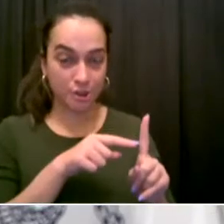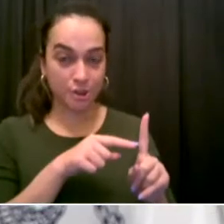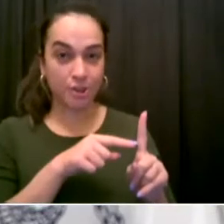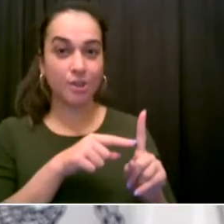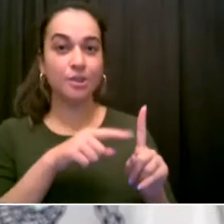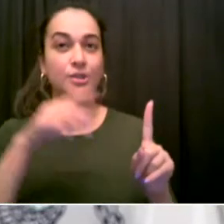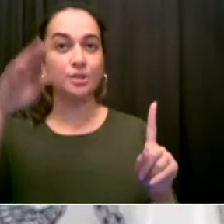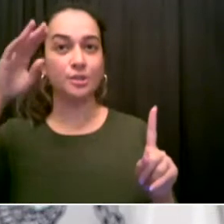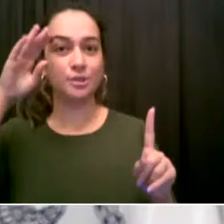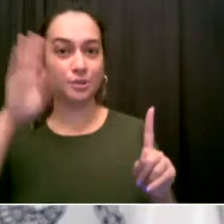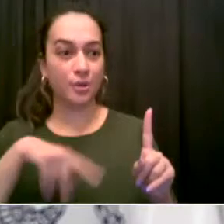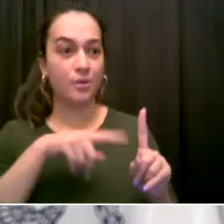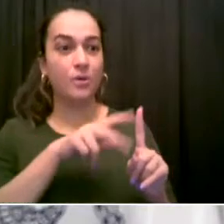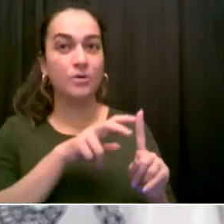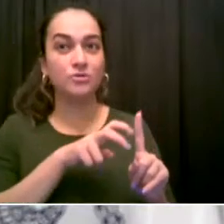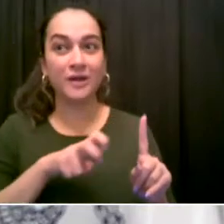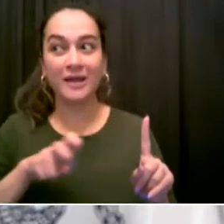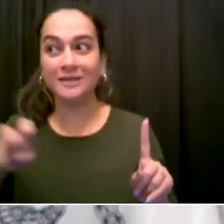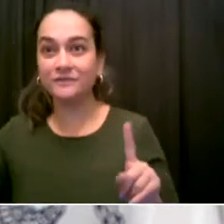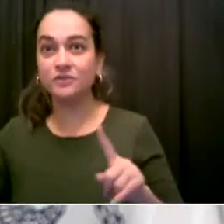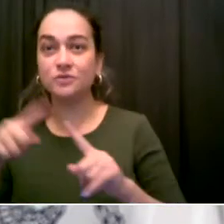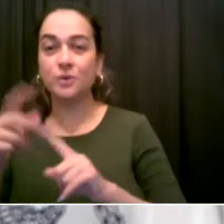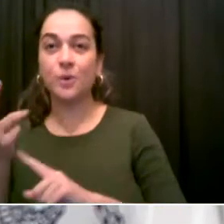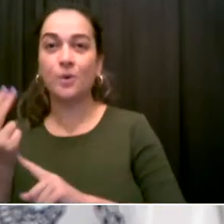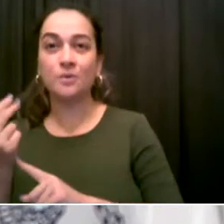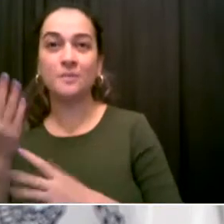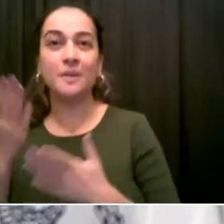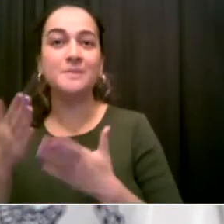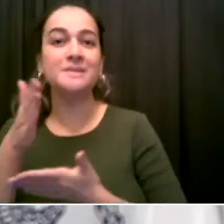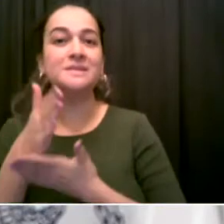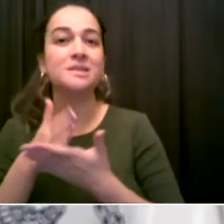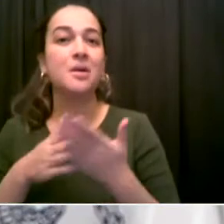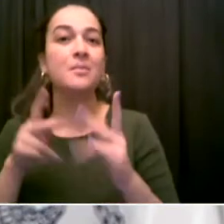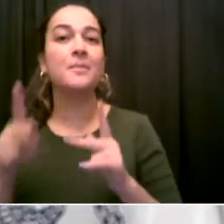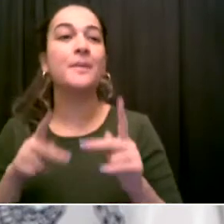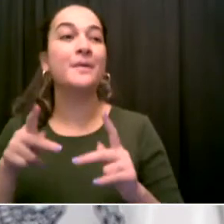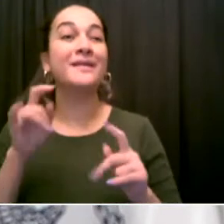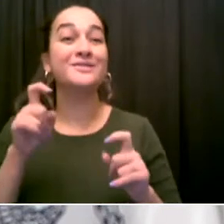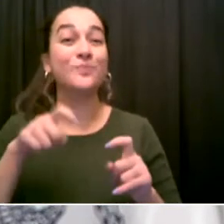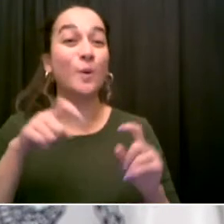DURG INTHE MOVE TOTHE HOTEL? HOW MANY PEOPLE